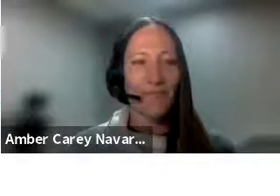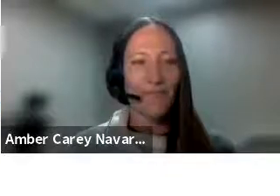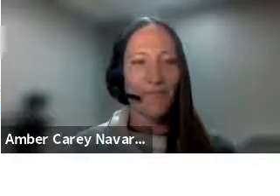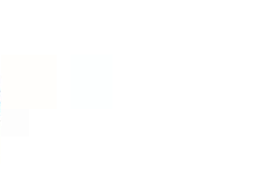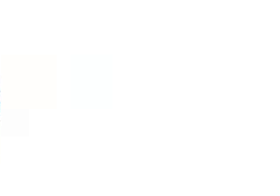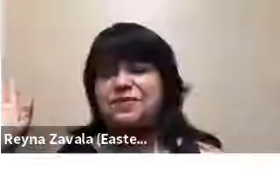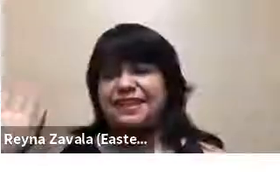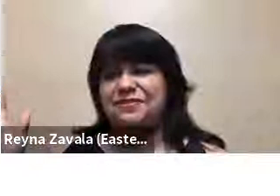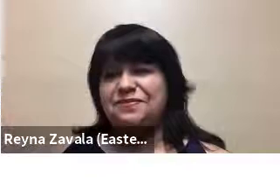Reyna Zavala (Easterseals): Hello everybody.